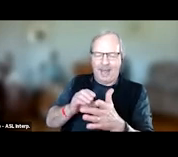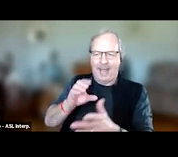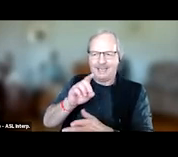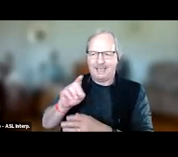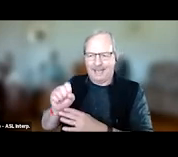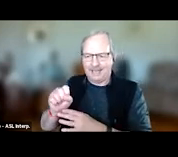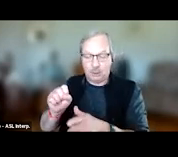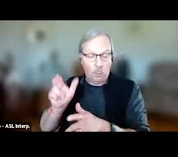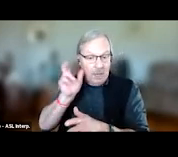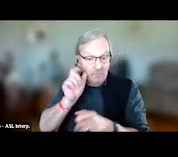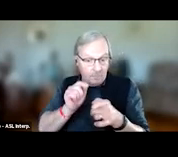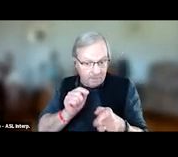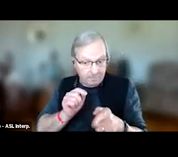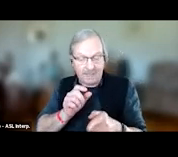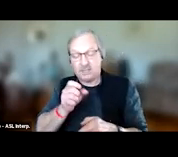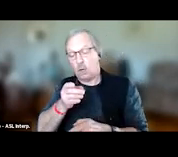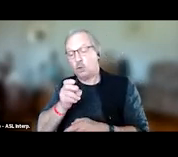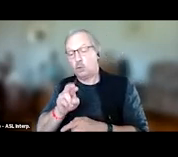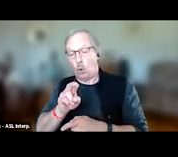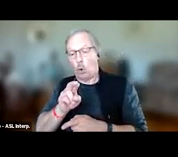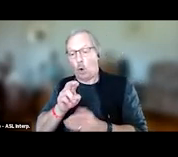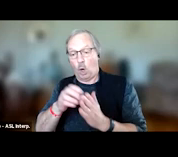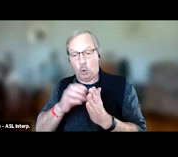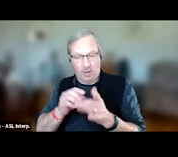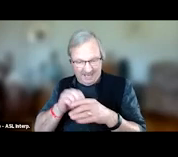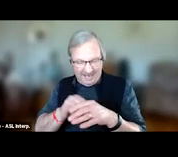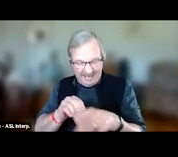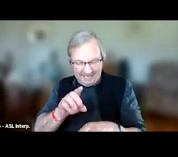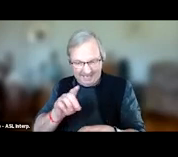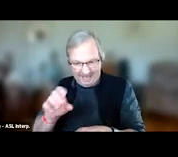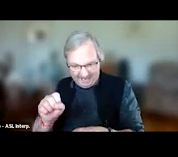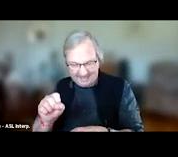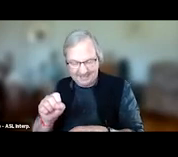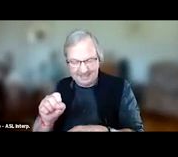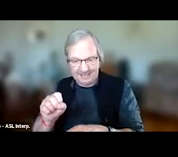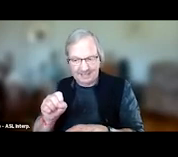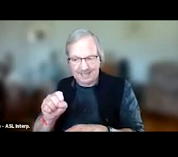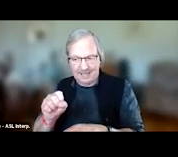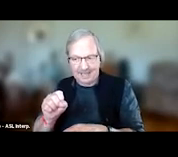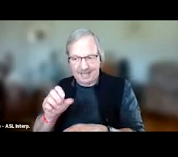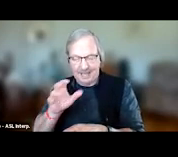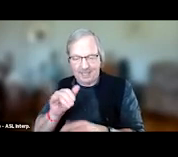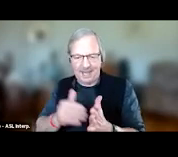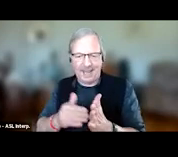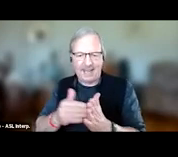who essentially is our SOAR unit at our DDS and that that is just again highlighting the point of like finding